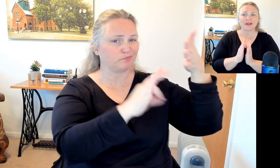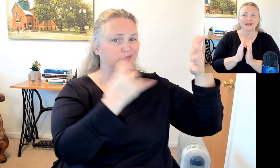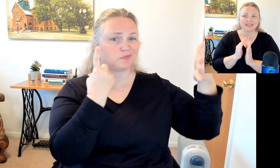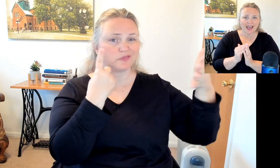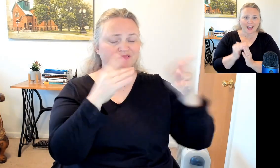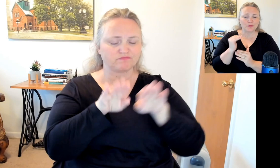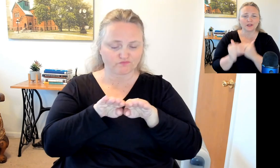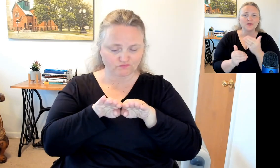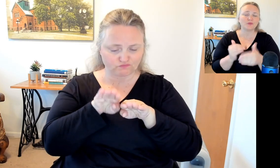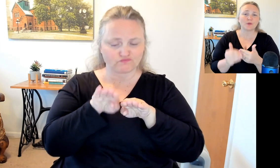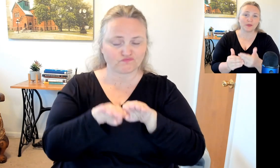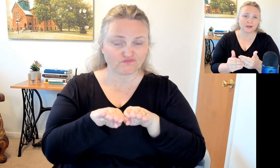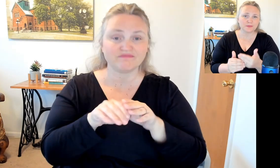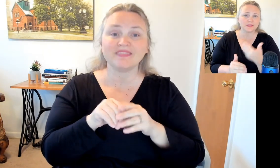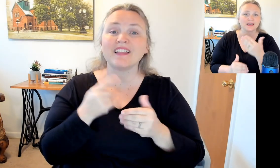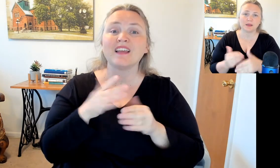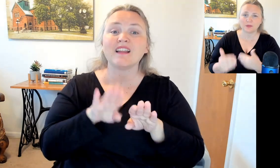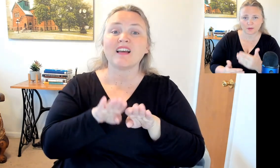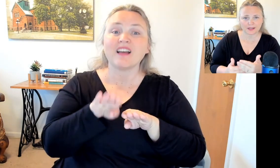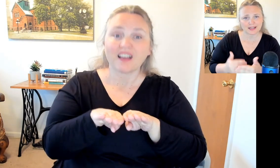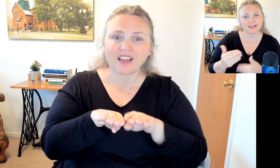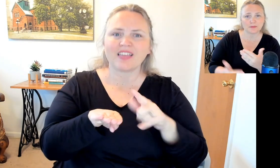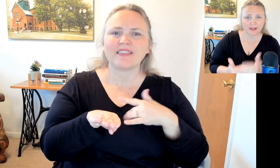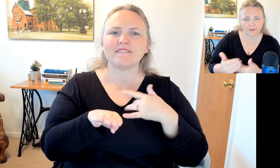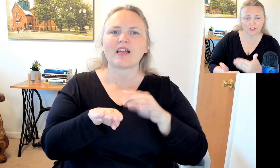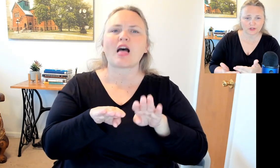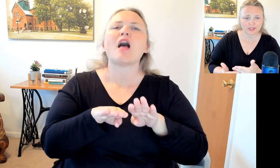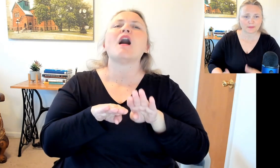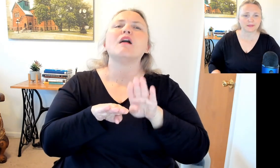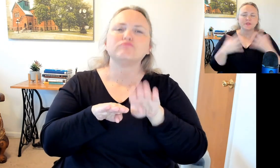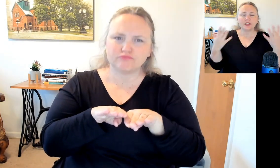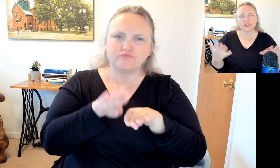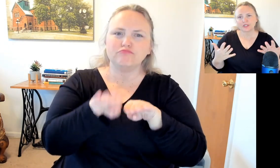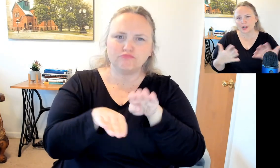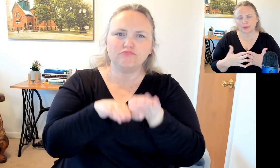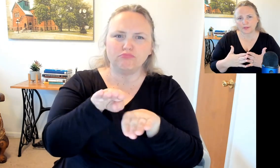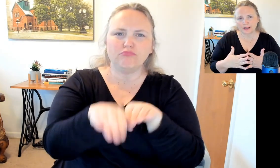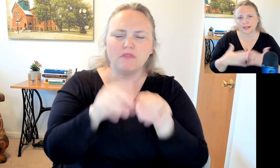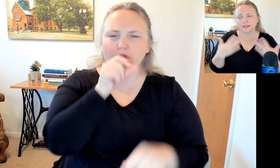because that will give you momentum to keep going and to make further steps. Here are just a couple of ideas.